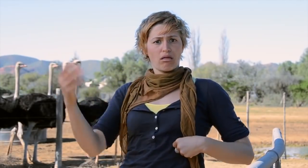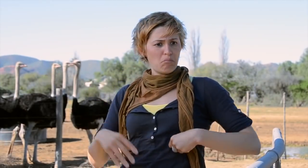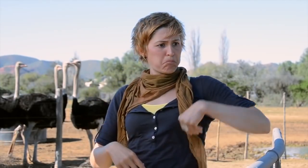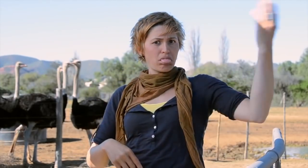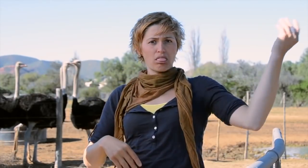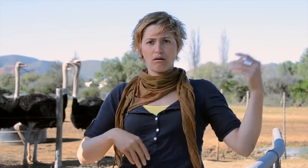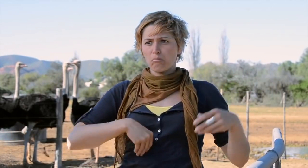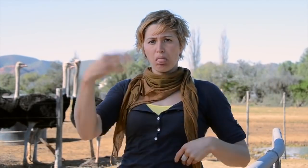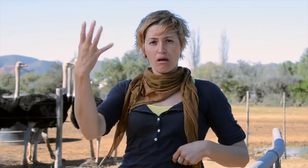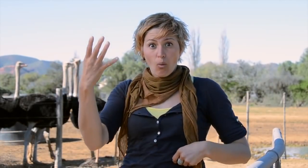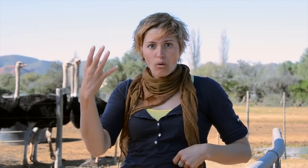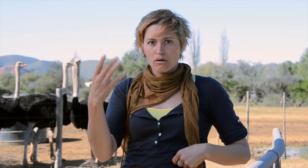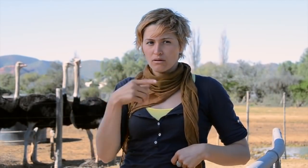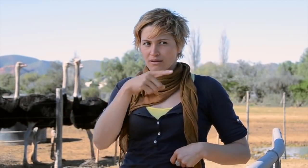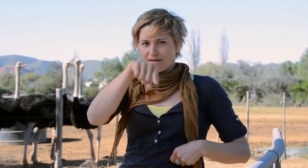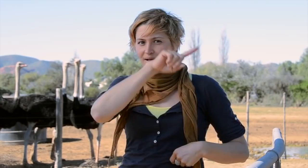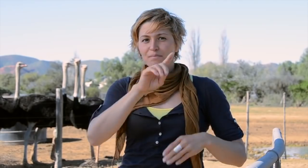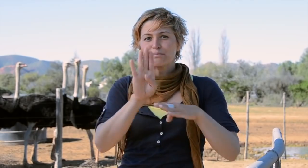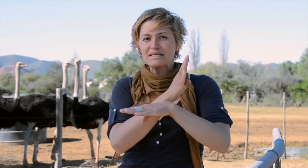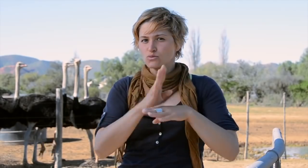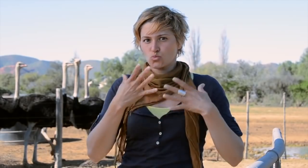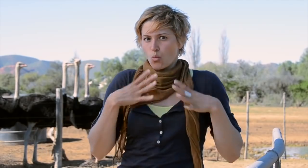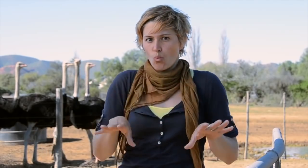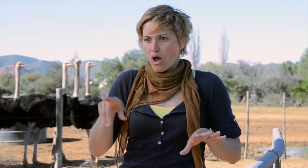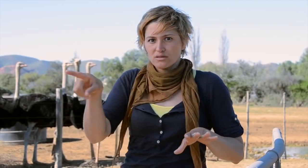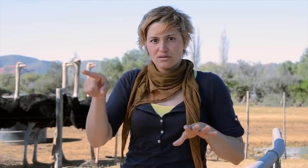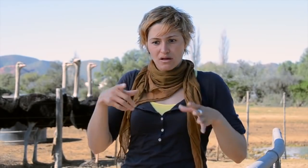other, pulling out the feathers and hurting the